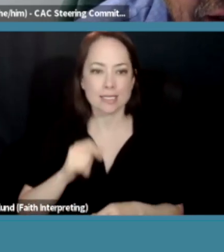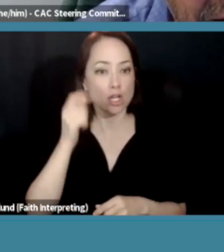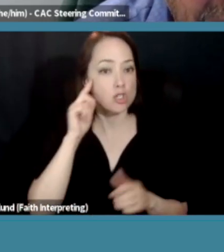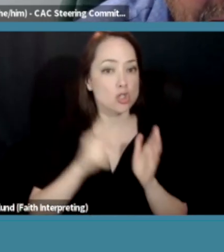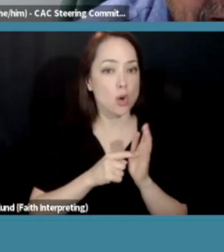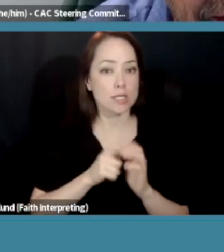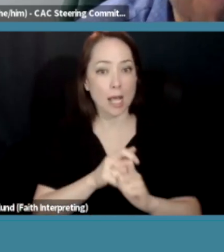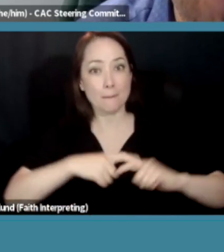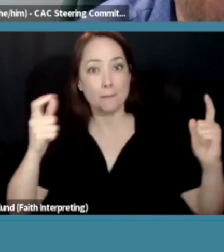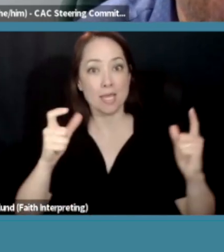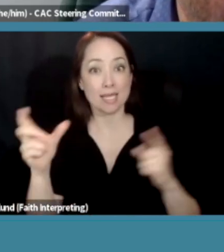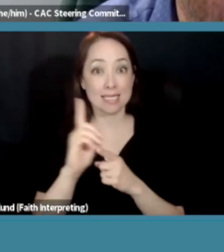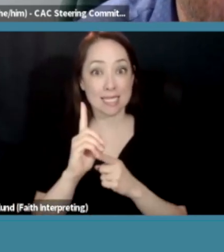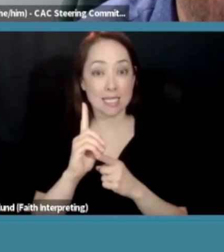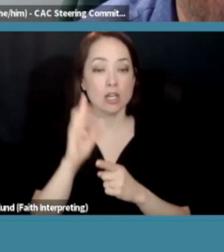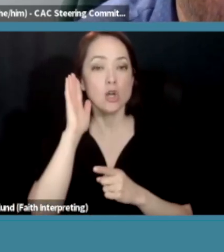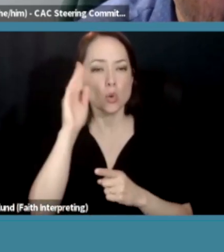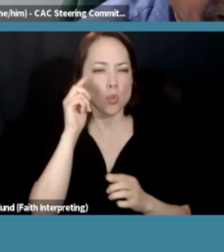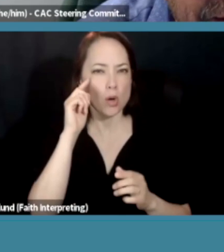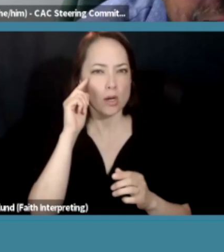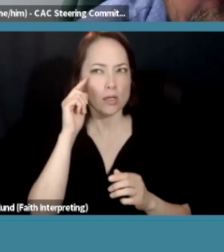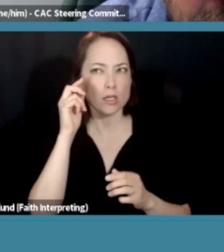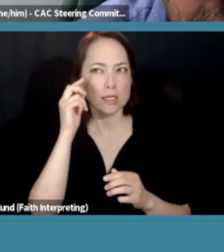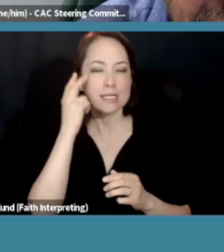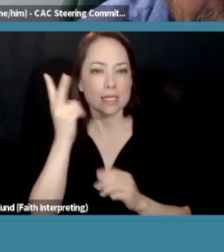There are folks in the deaf community who will identify as deaf with capital D,